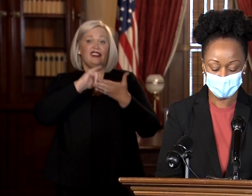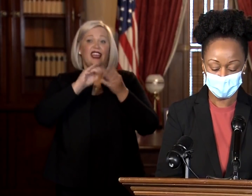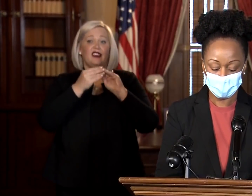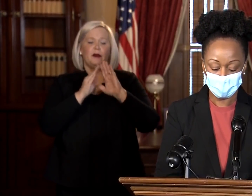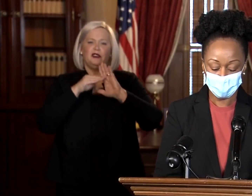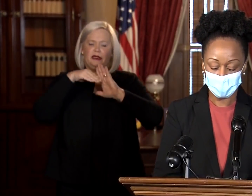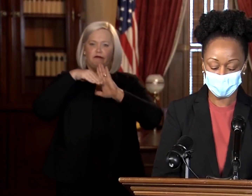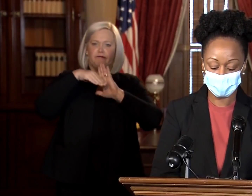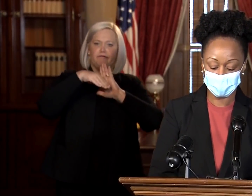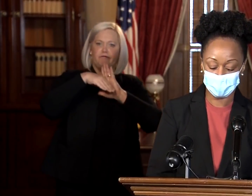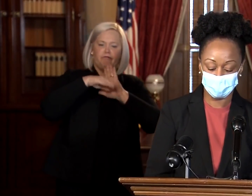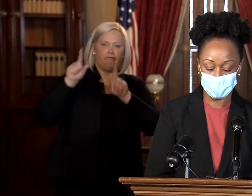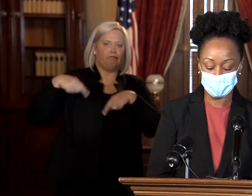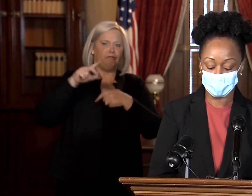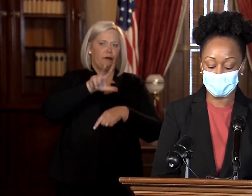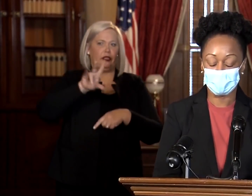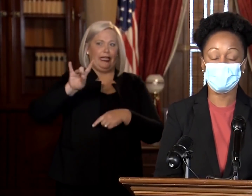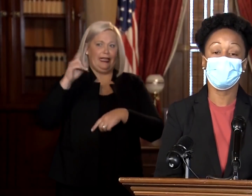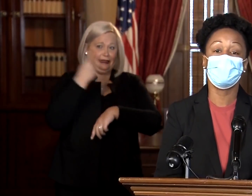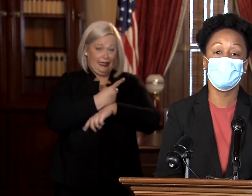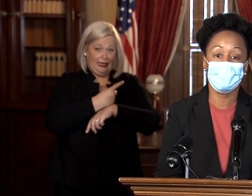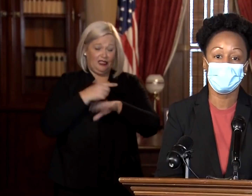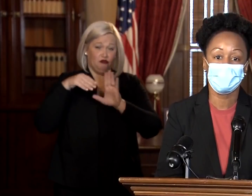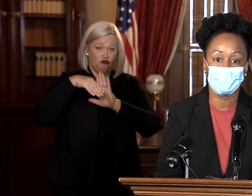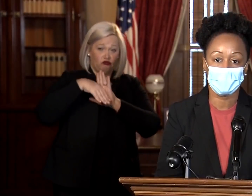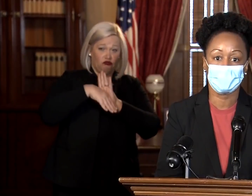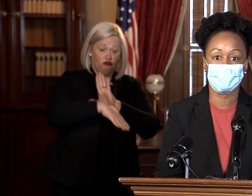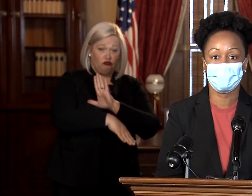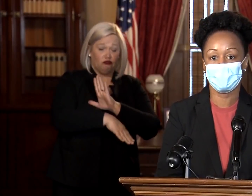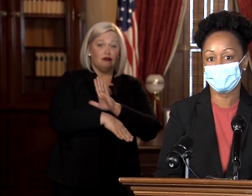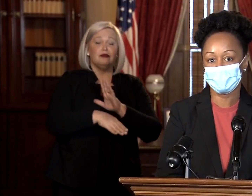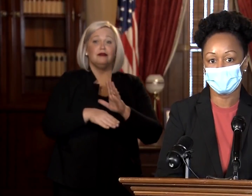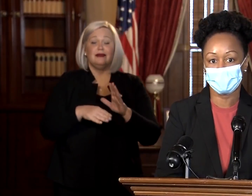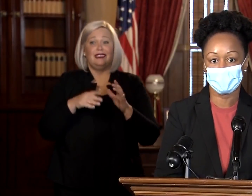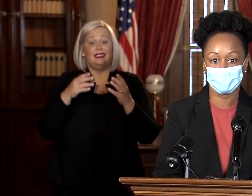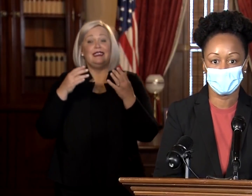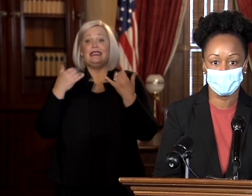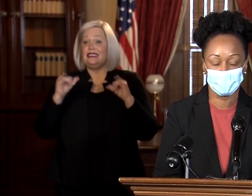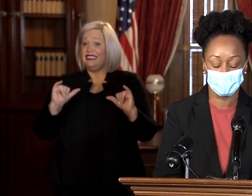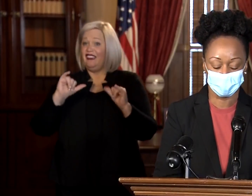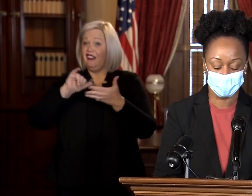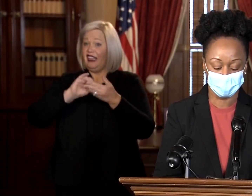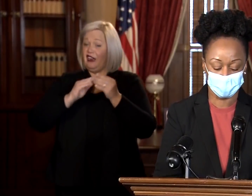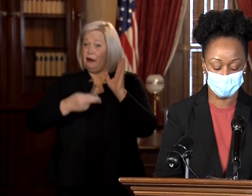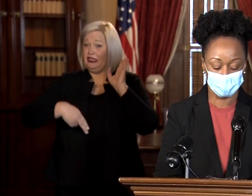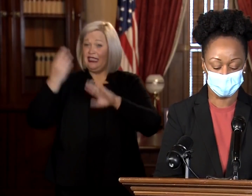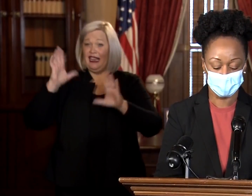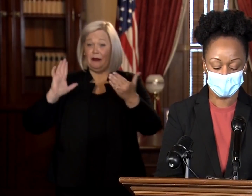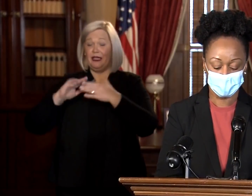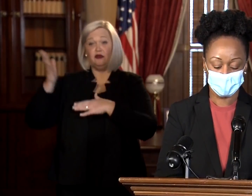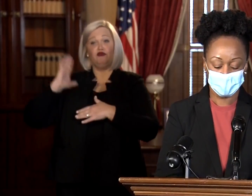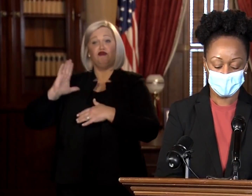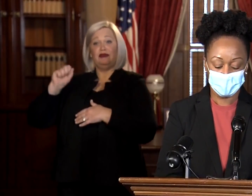million people and have been declining for more than 38 days. declining for more than 38 days. We are still at a rate that is We are still at a rate that is almost four times what we saw at